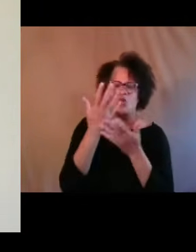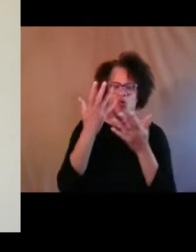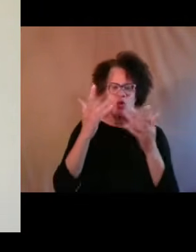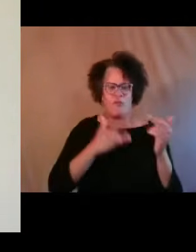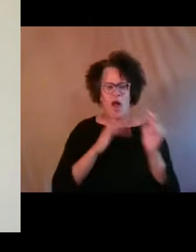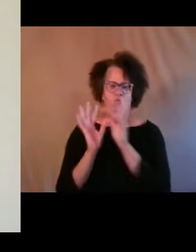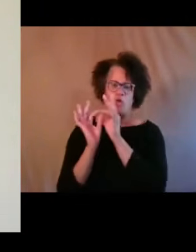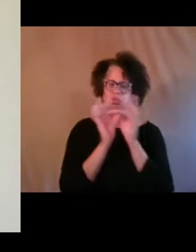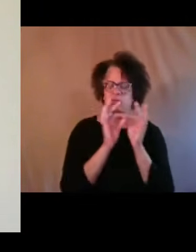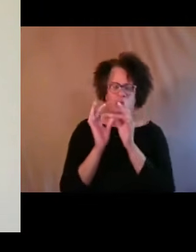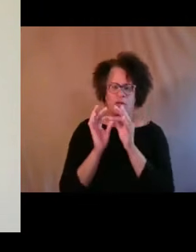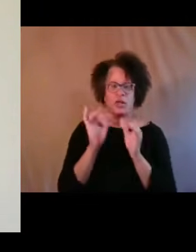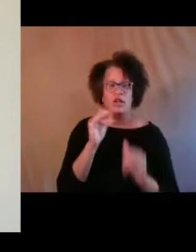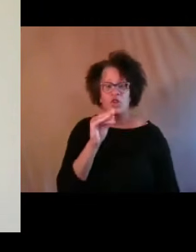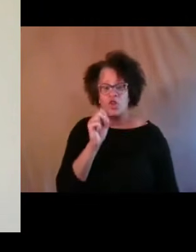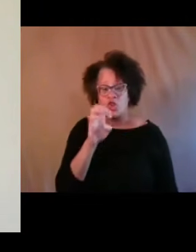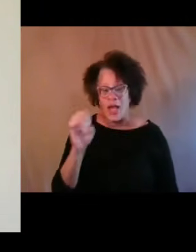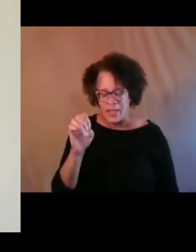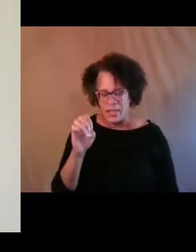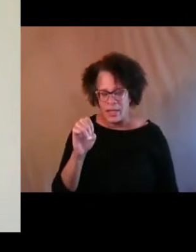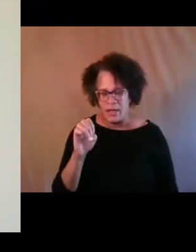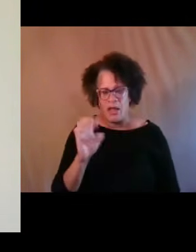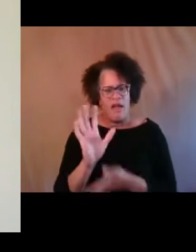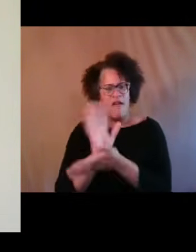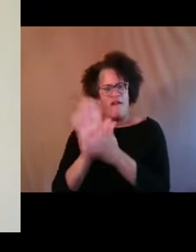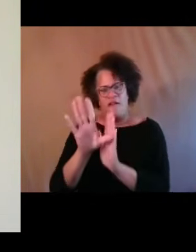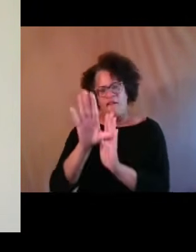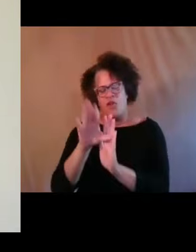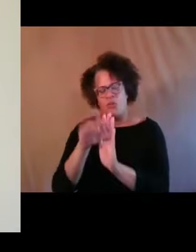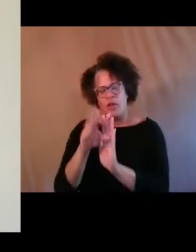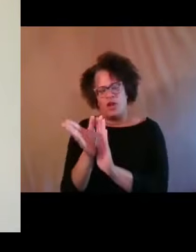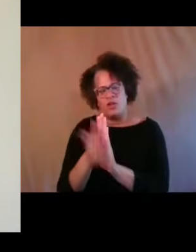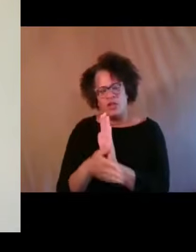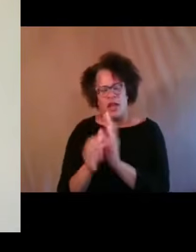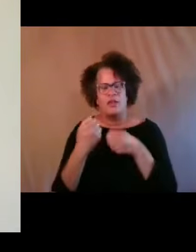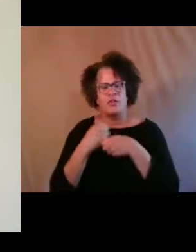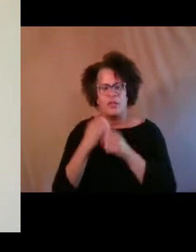Jessie, the filmmaker/jewelry maker/teaching-artist dangles